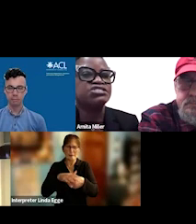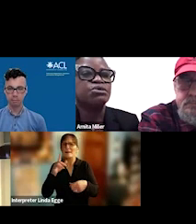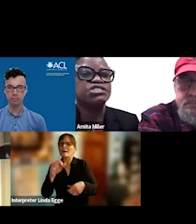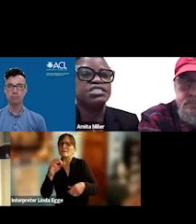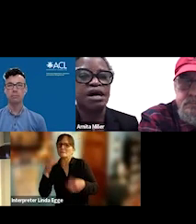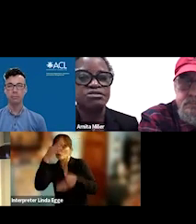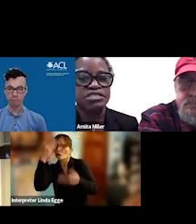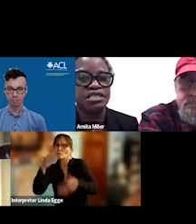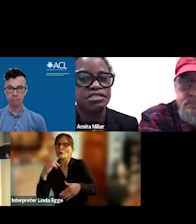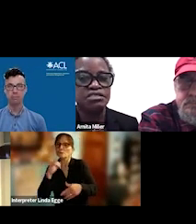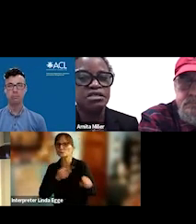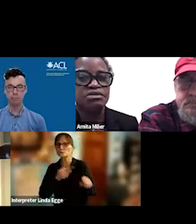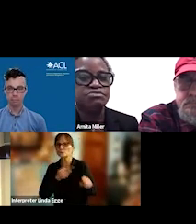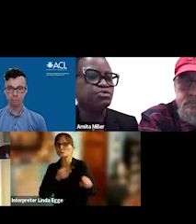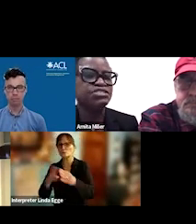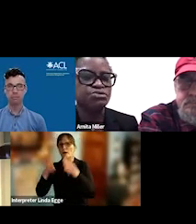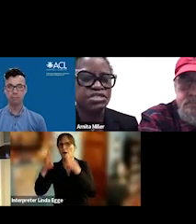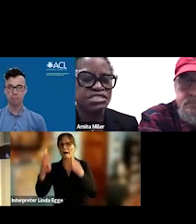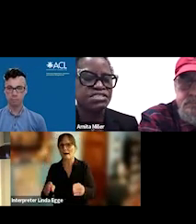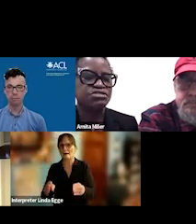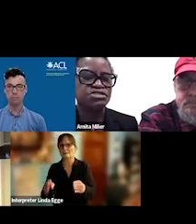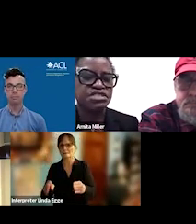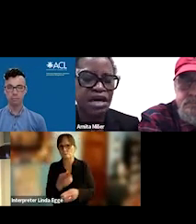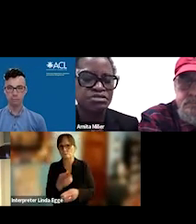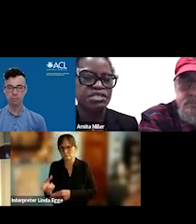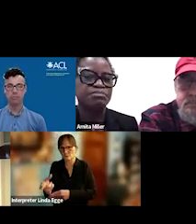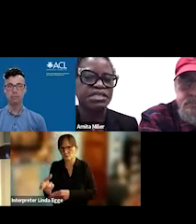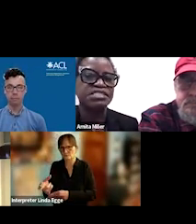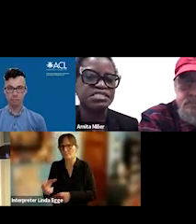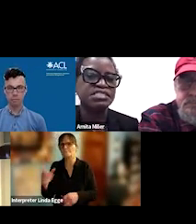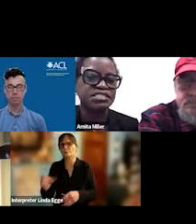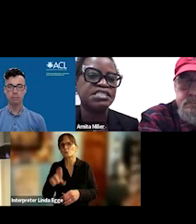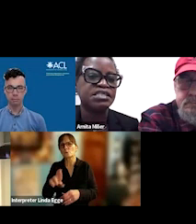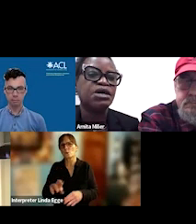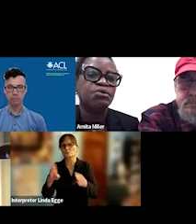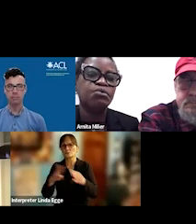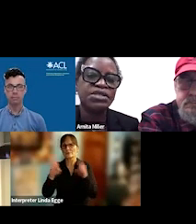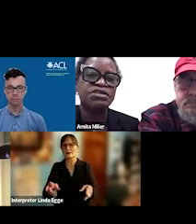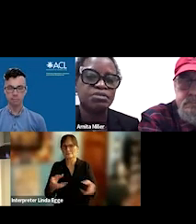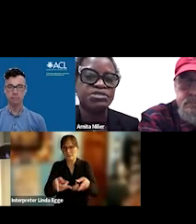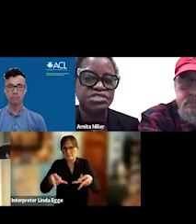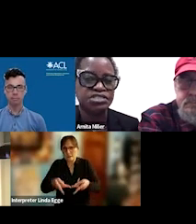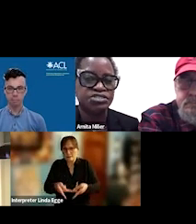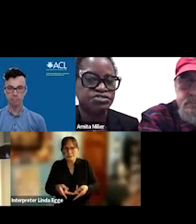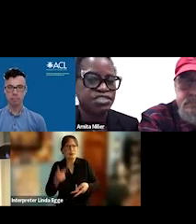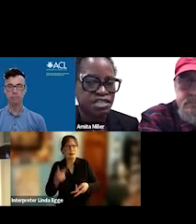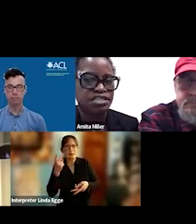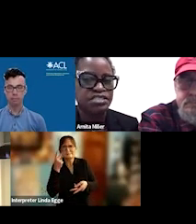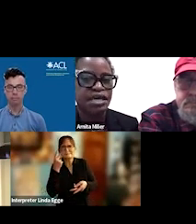just go to the housing resources or to the housing places and see what their procedures is,